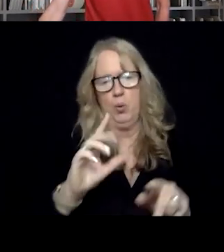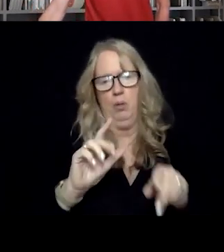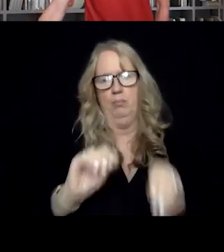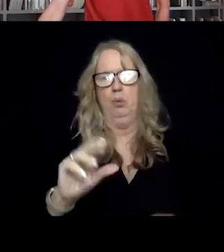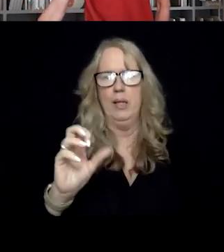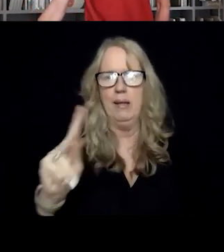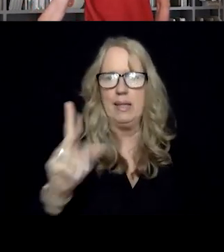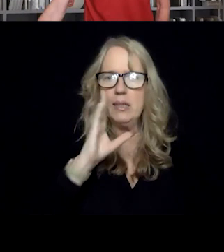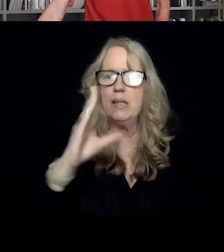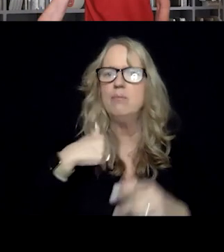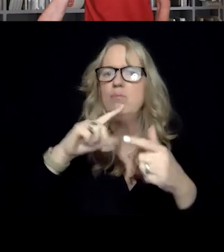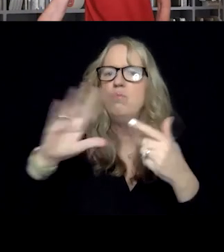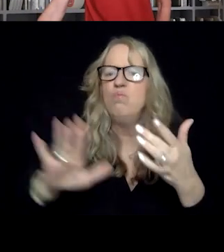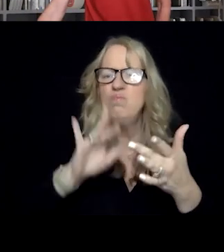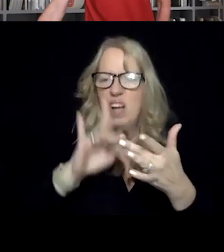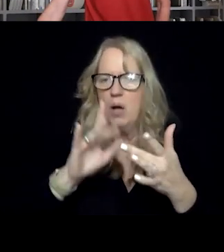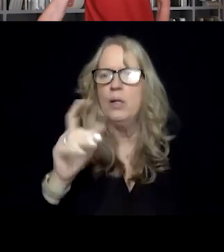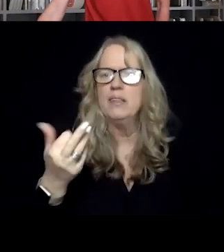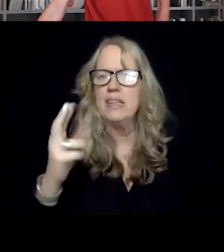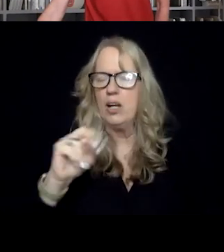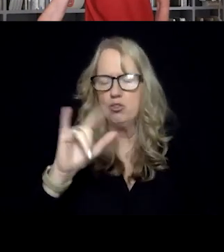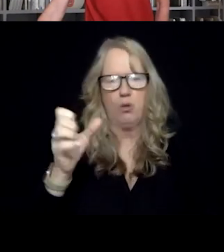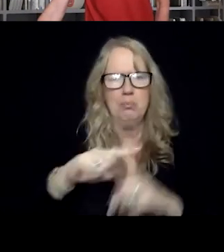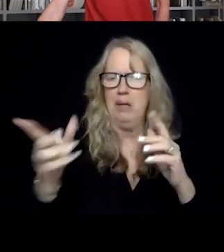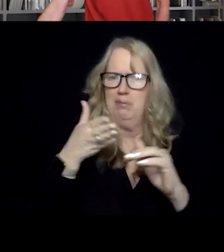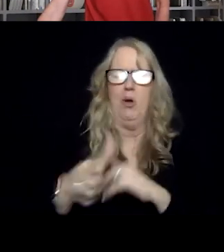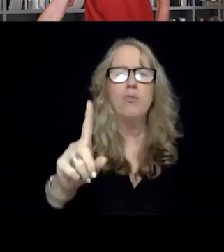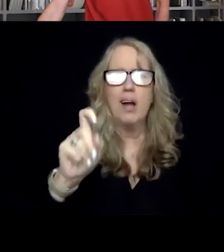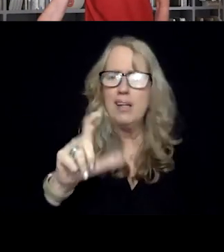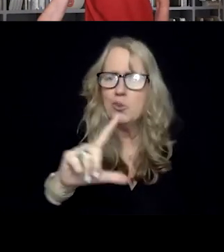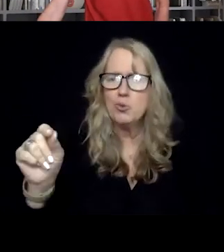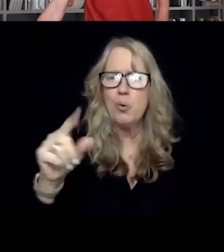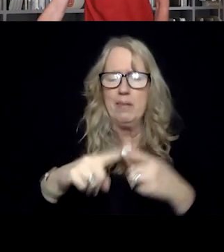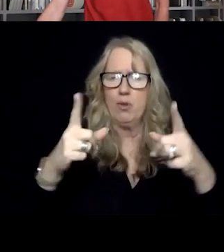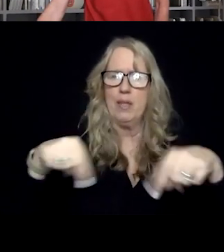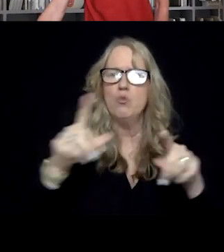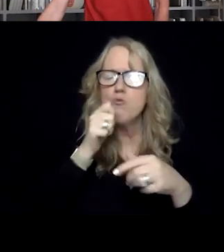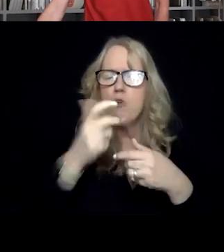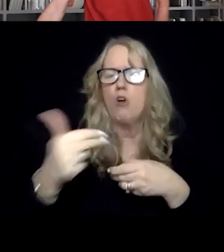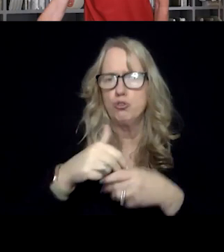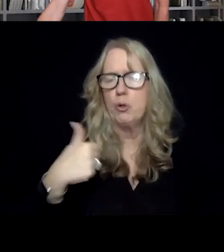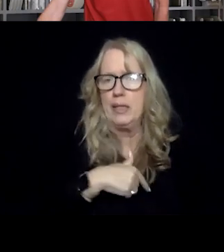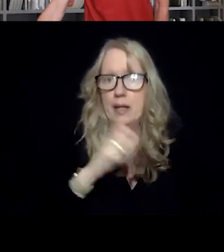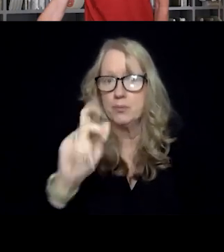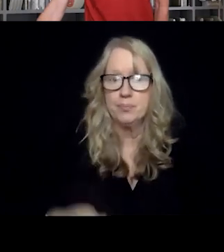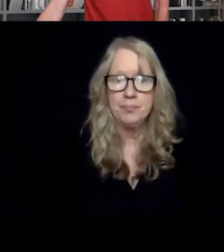OUTREACH KAREN JONES. WE HAVE OVER 120 OF YOU JOINING US.